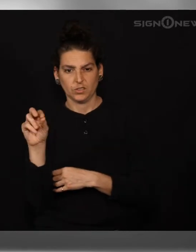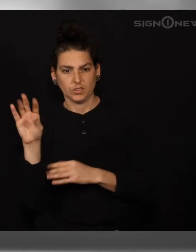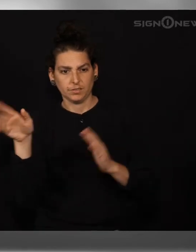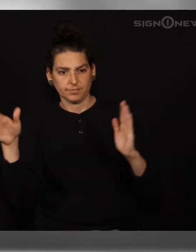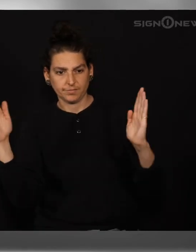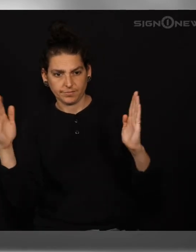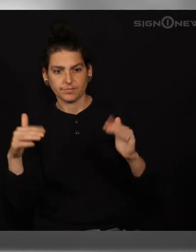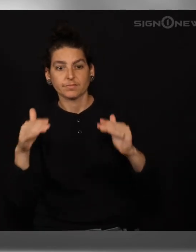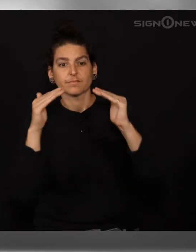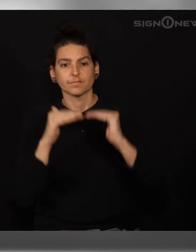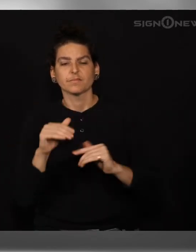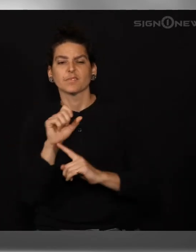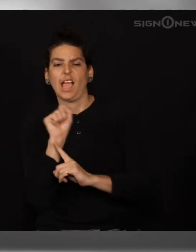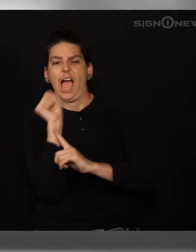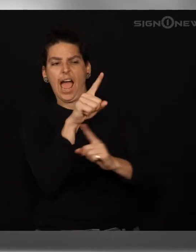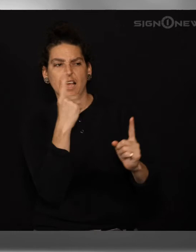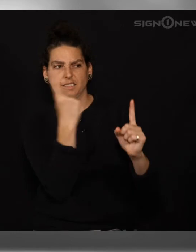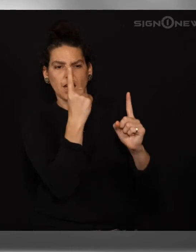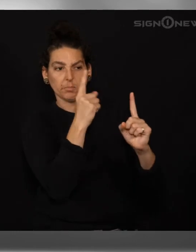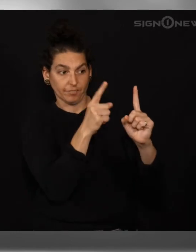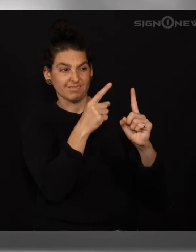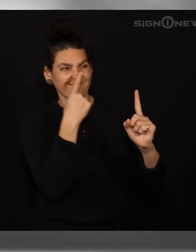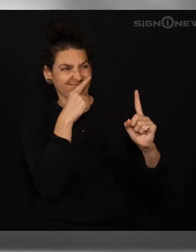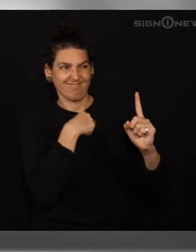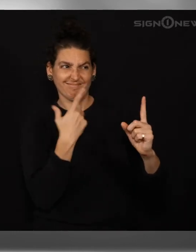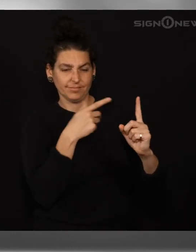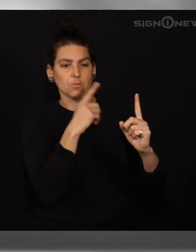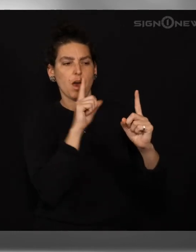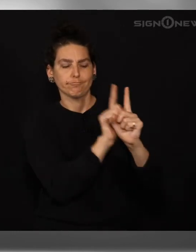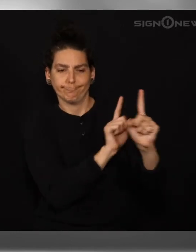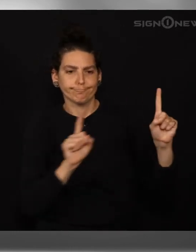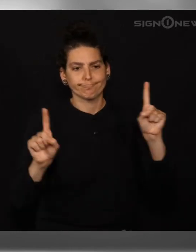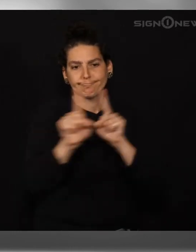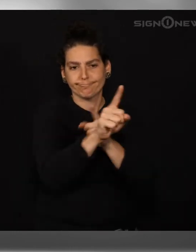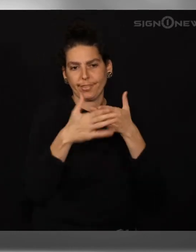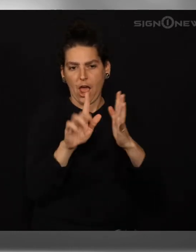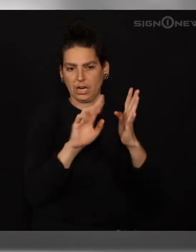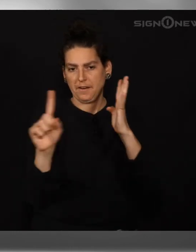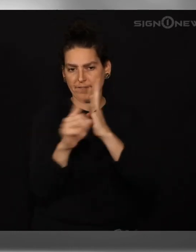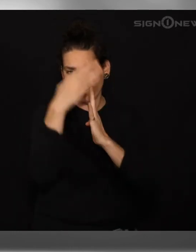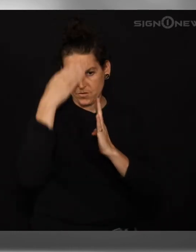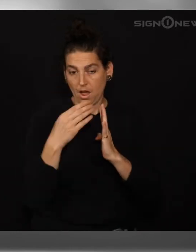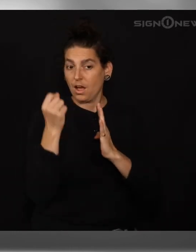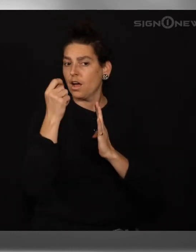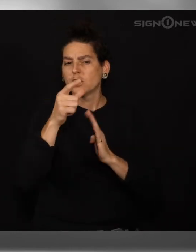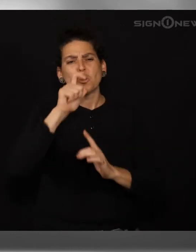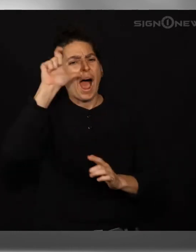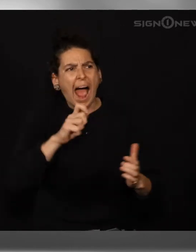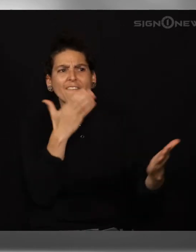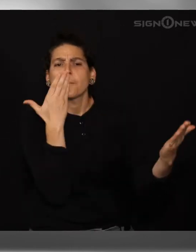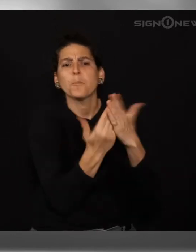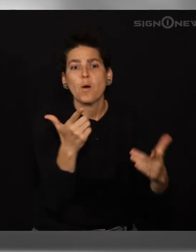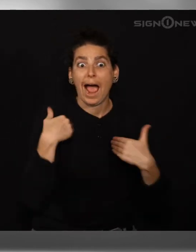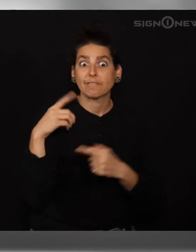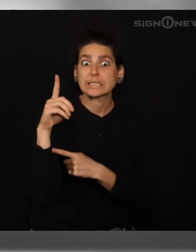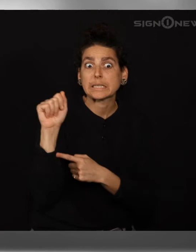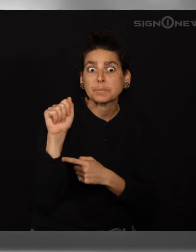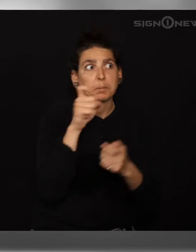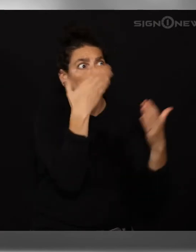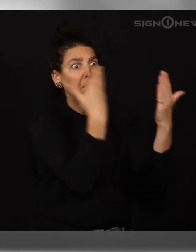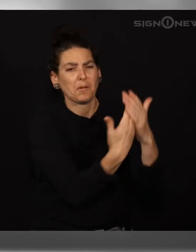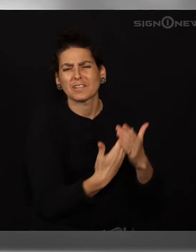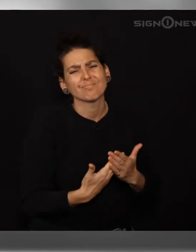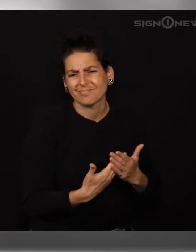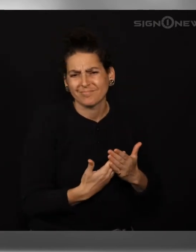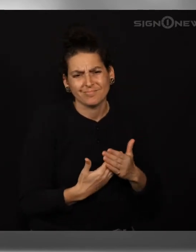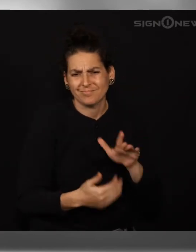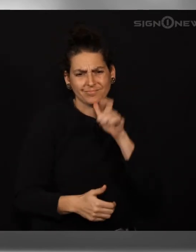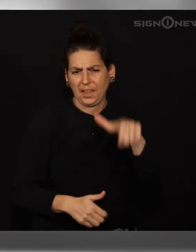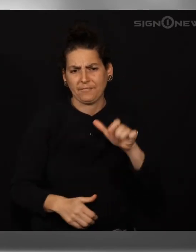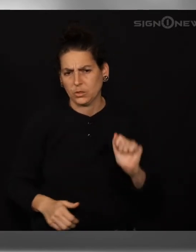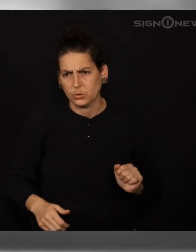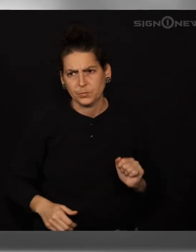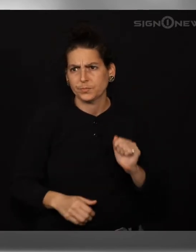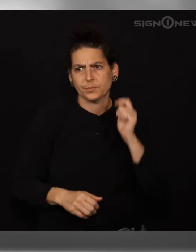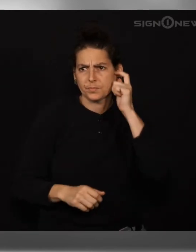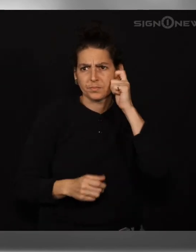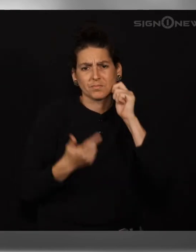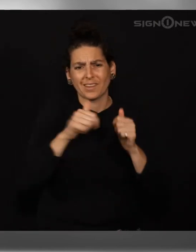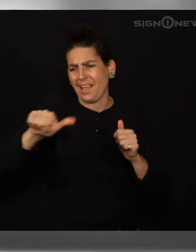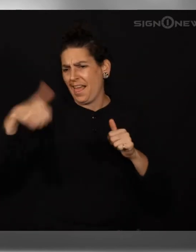You do not need proof of your disability for this or any other accommodation.